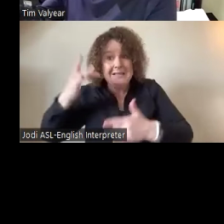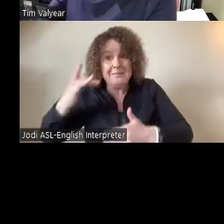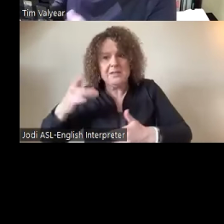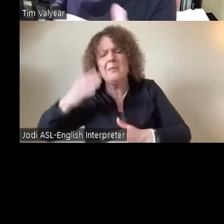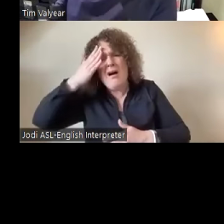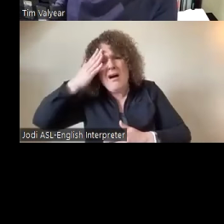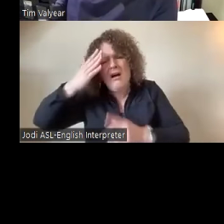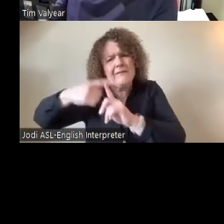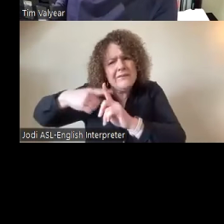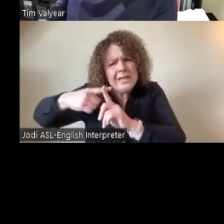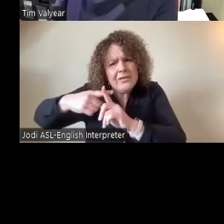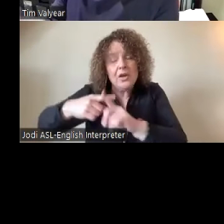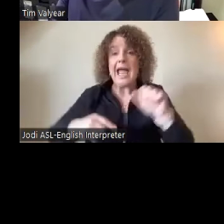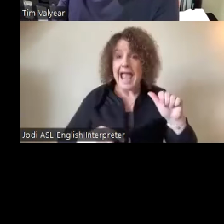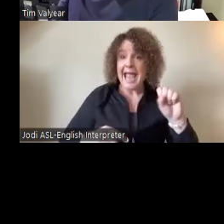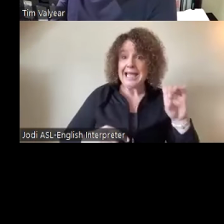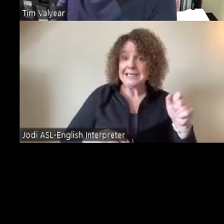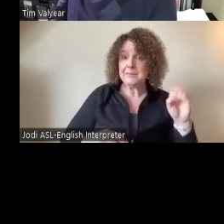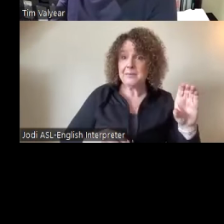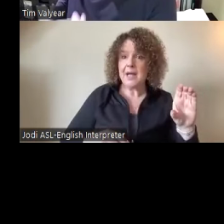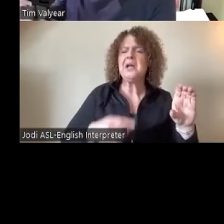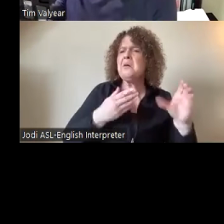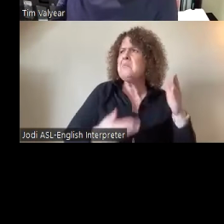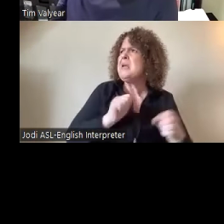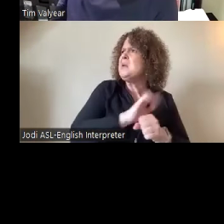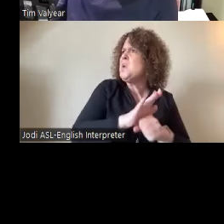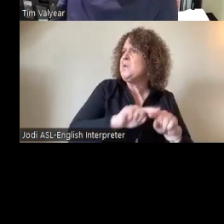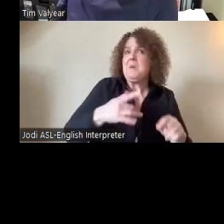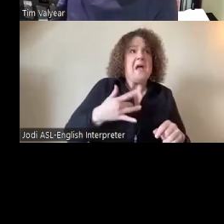. A in front of any word in health care means absence of